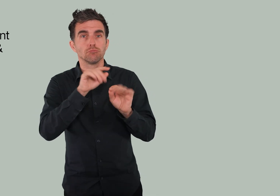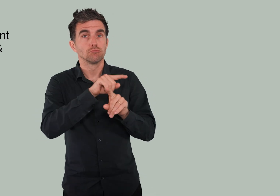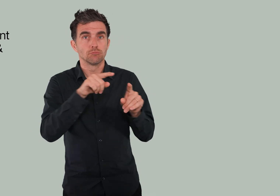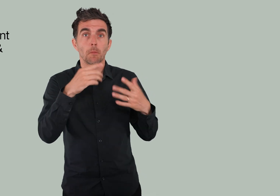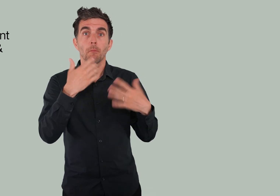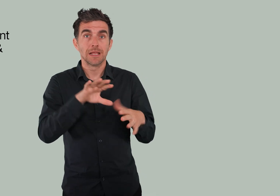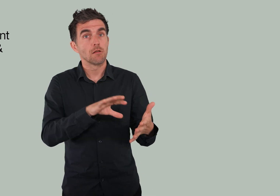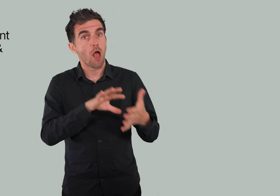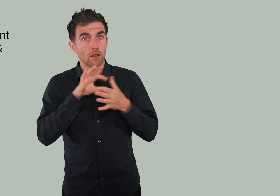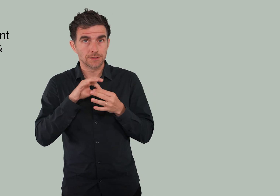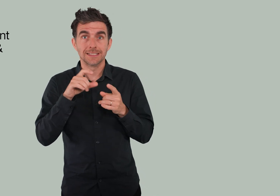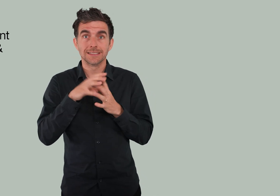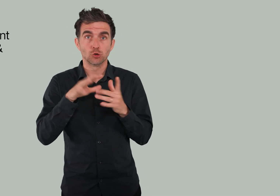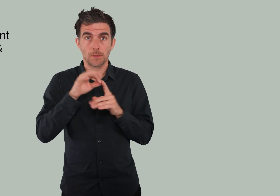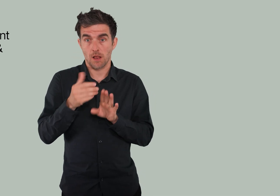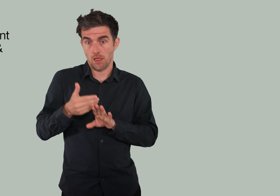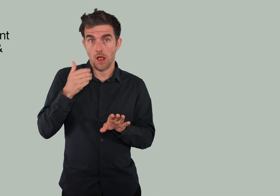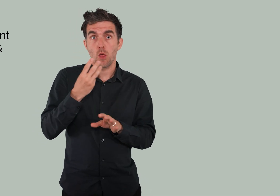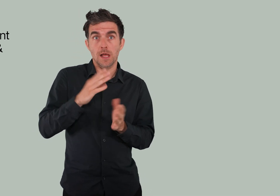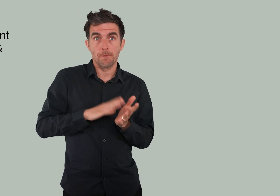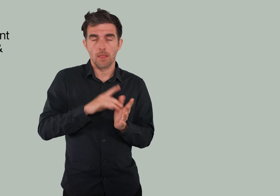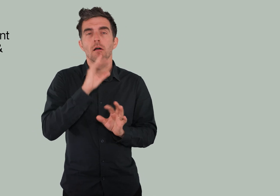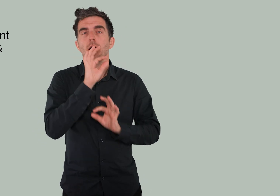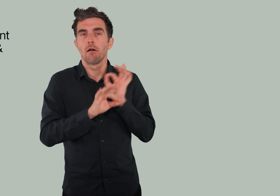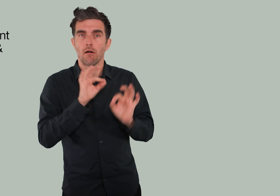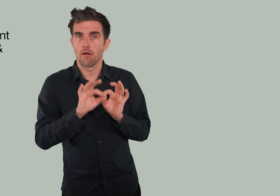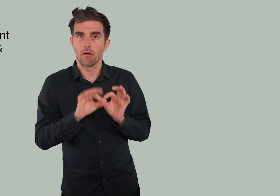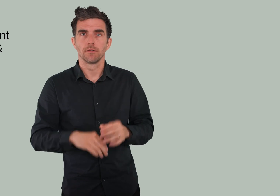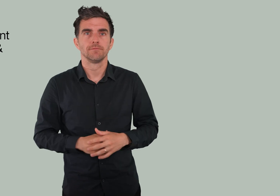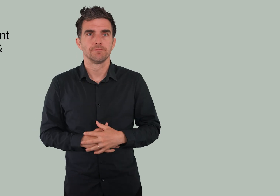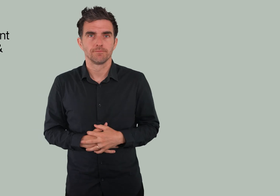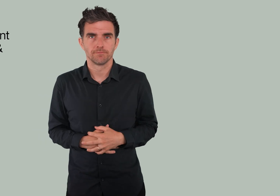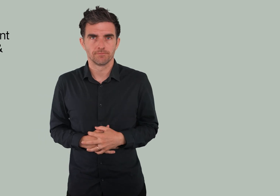customers who have had contact with DWP in the past three months.